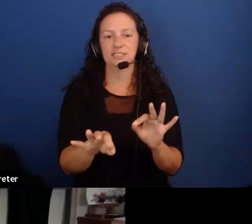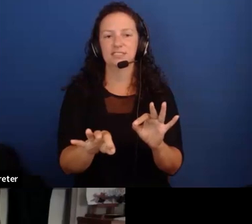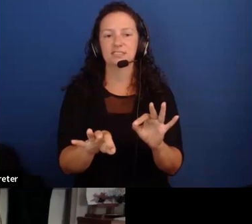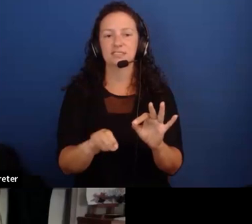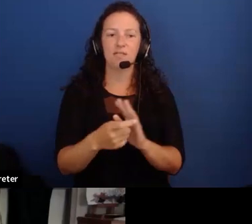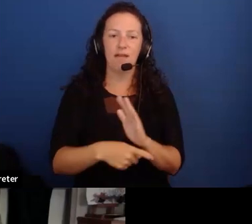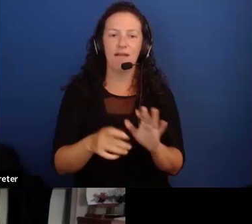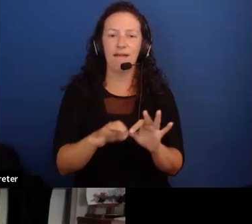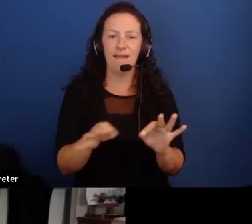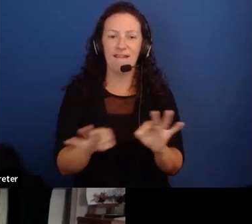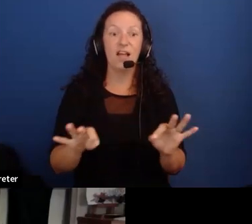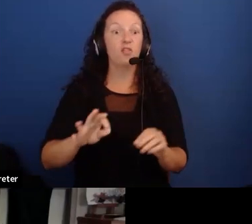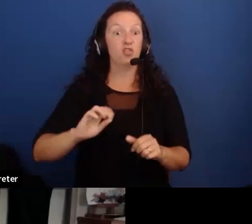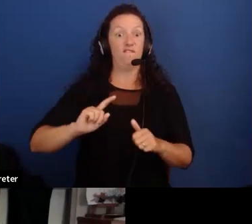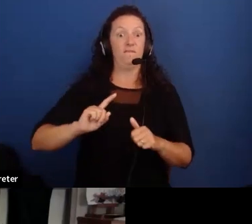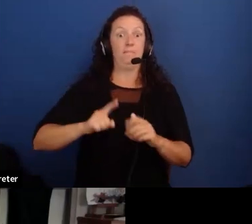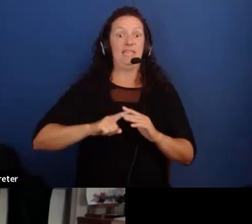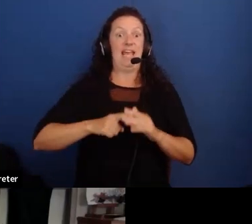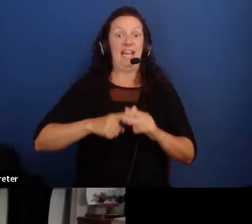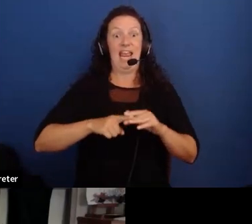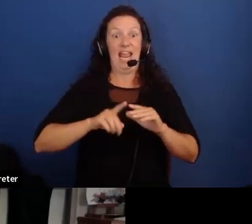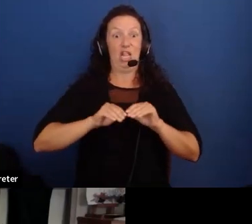it was Really not good at all.